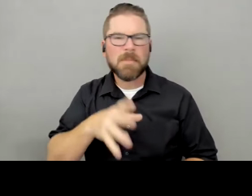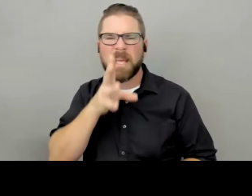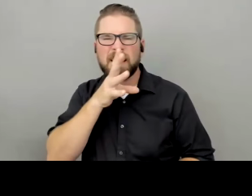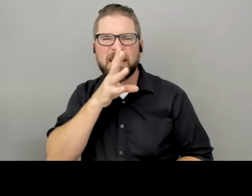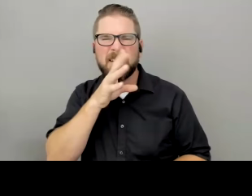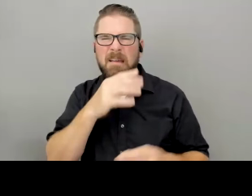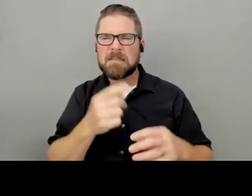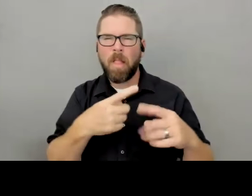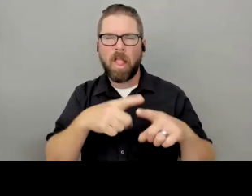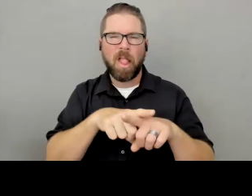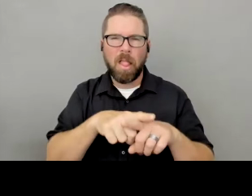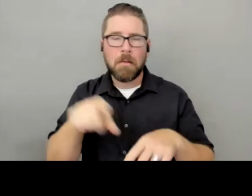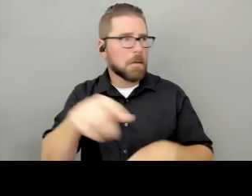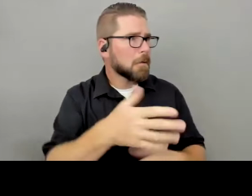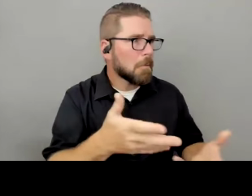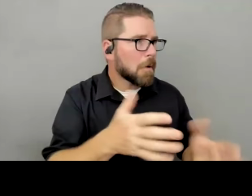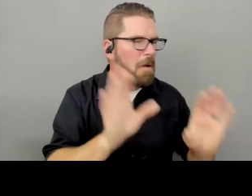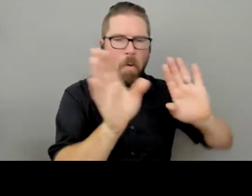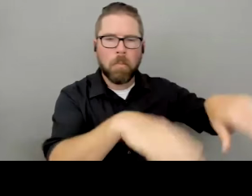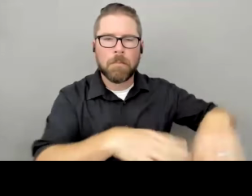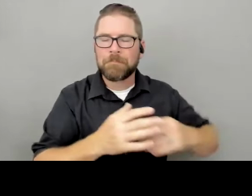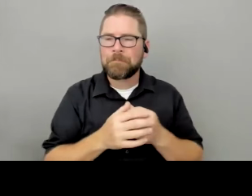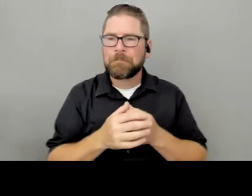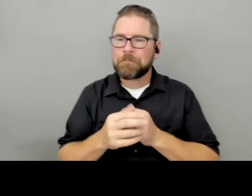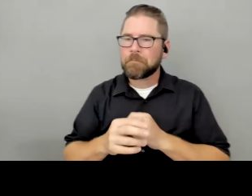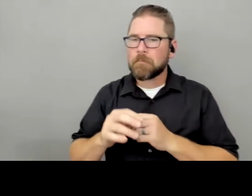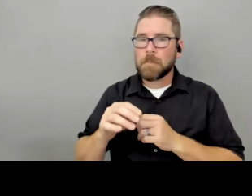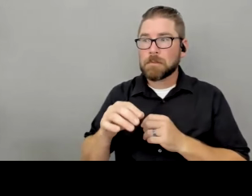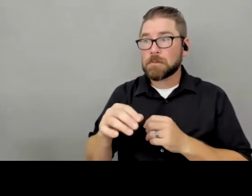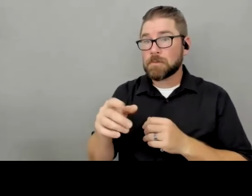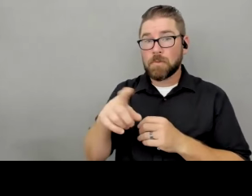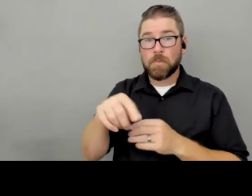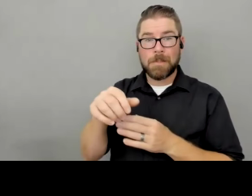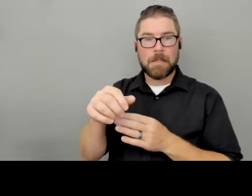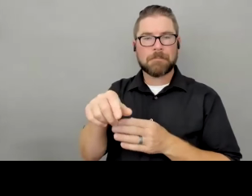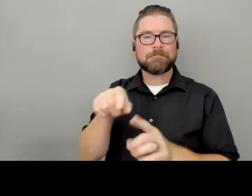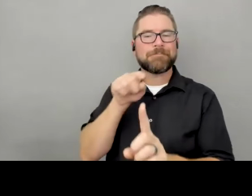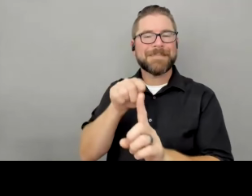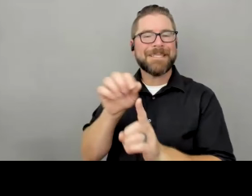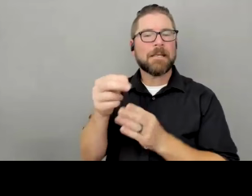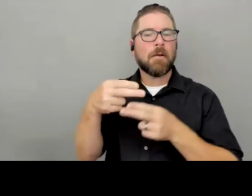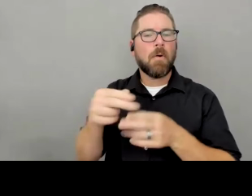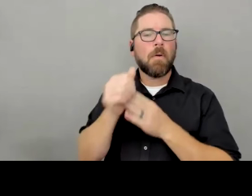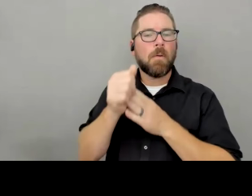So you have you have leads who get those flags? Now, depending on the pathway and the size